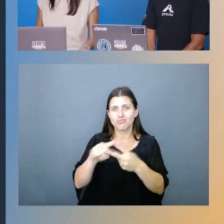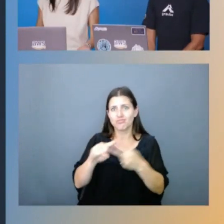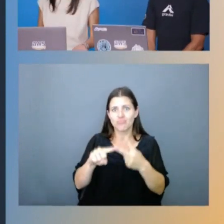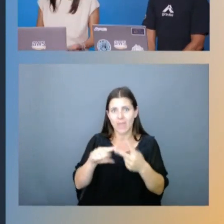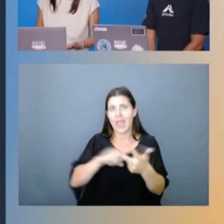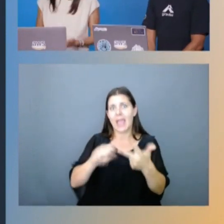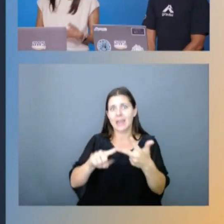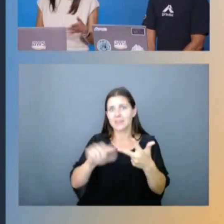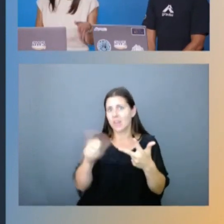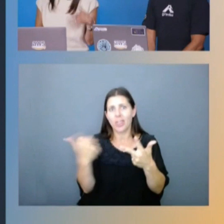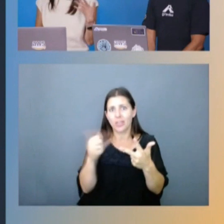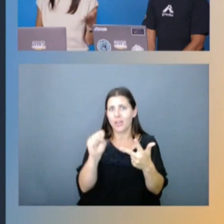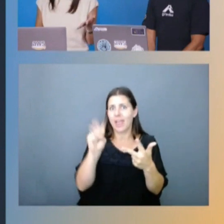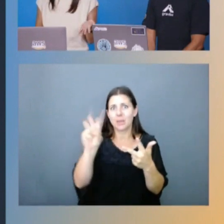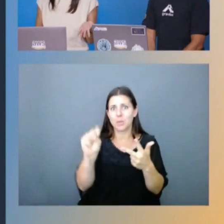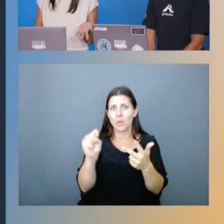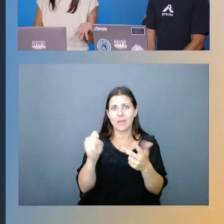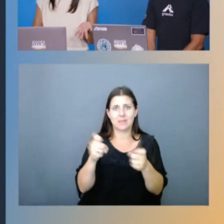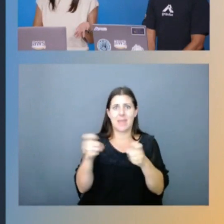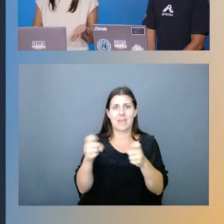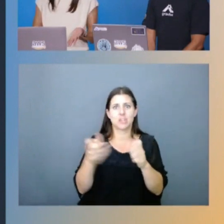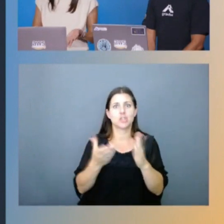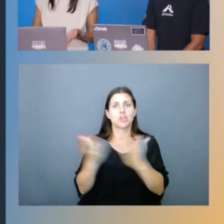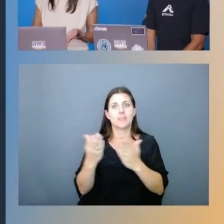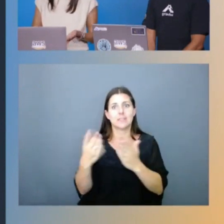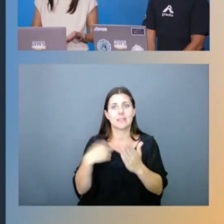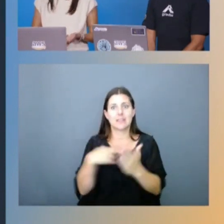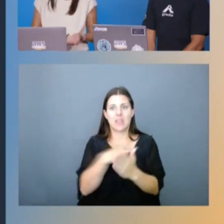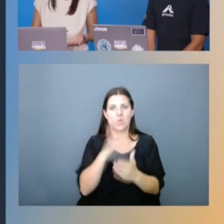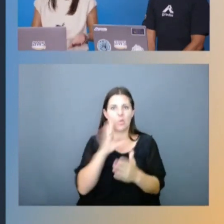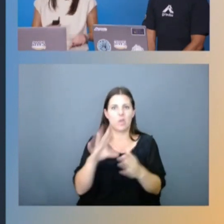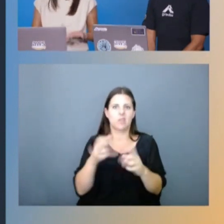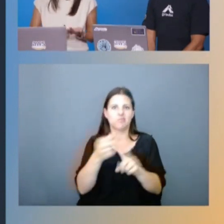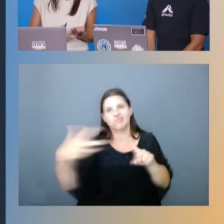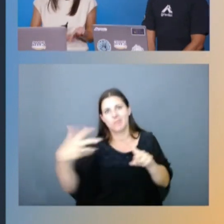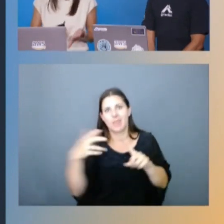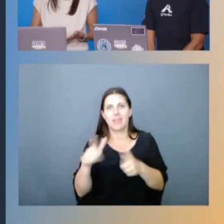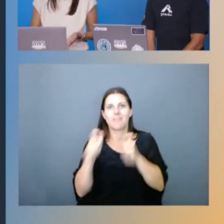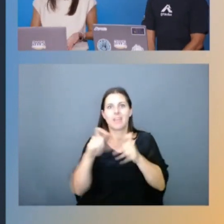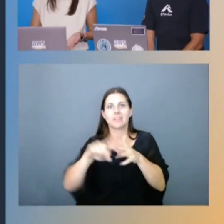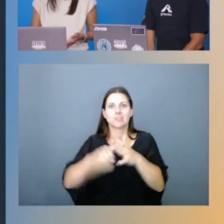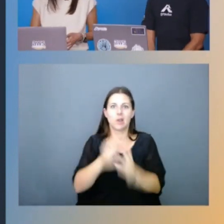AWS managed services that we touch upon in the Fast Start program. This includes Aurora, RDS,